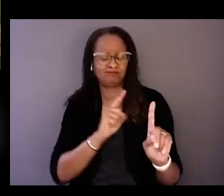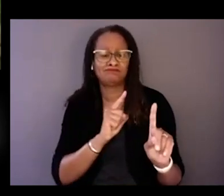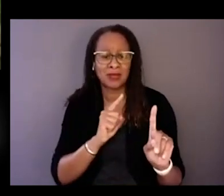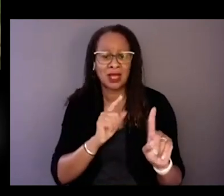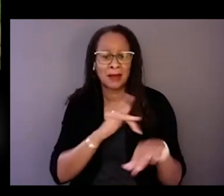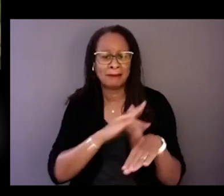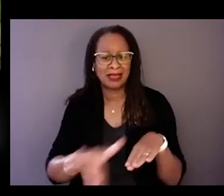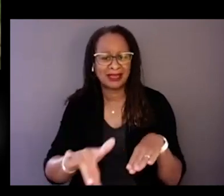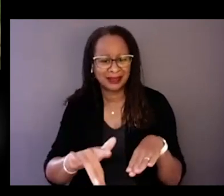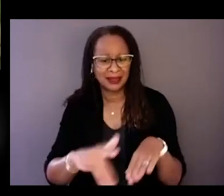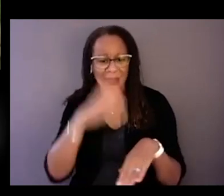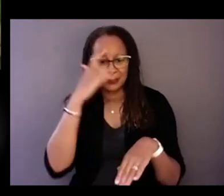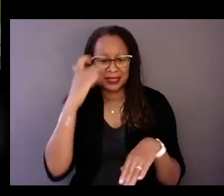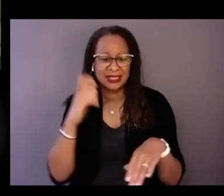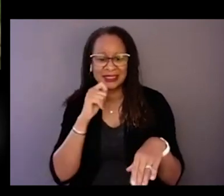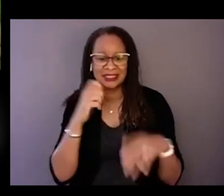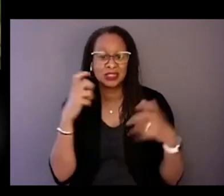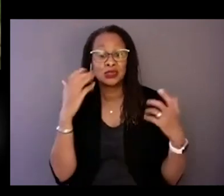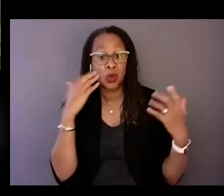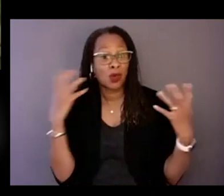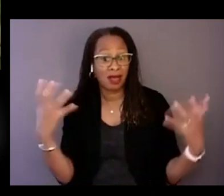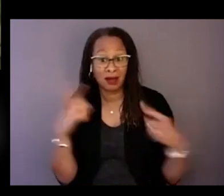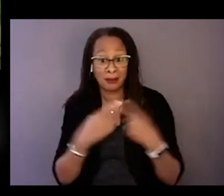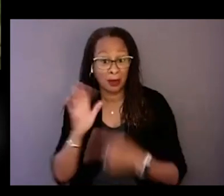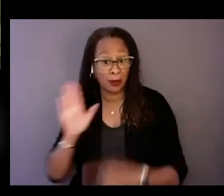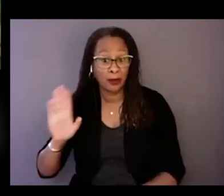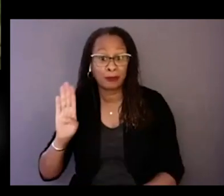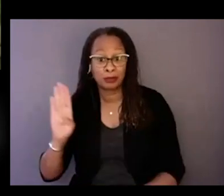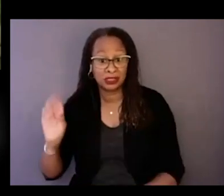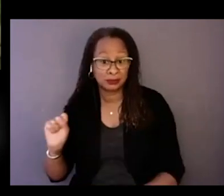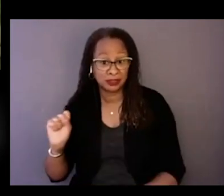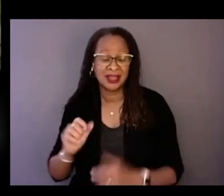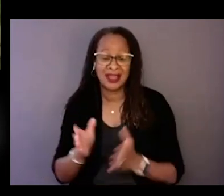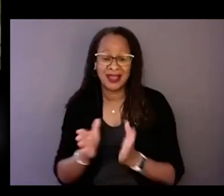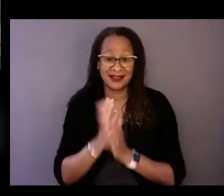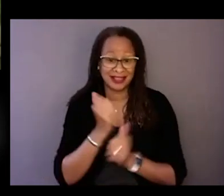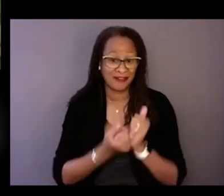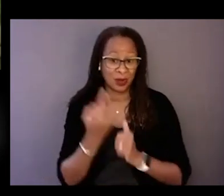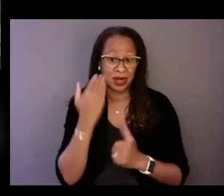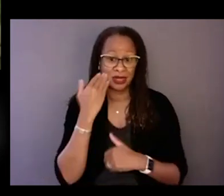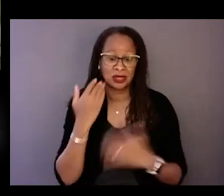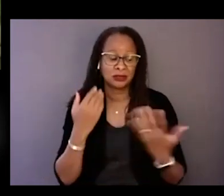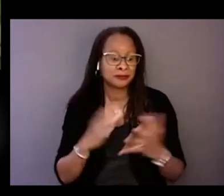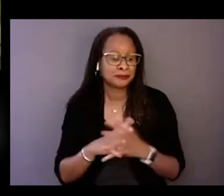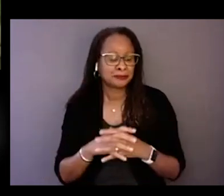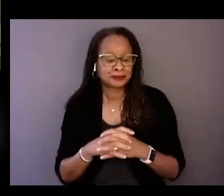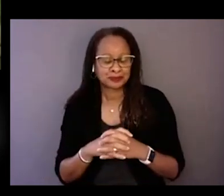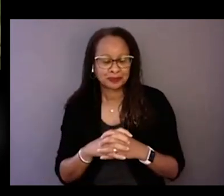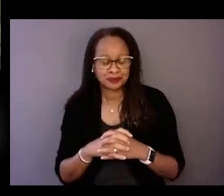'Cause I didn't know that much about Britney Spears. And I asked everybody I knew what's the first thing that pops into your head when you think of Britney.